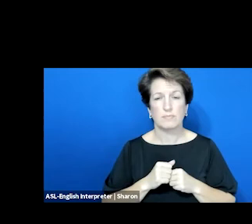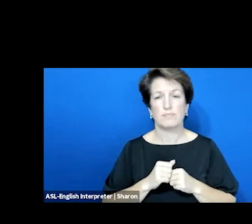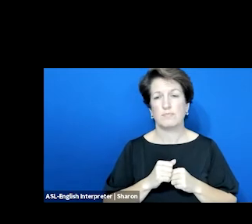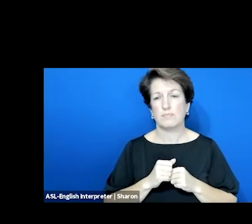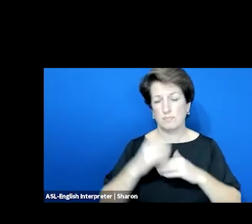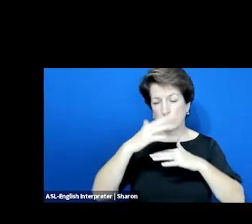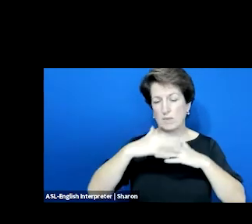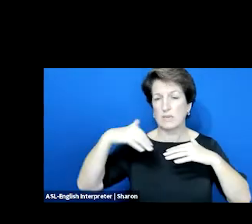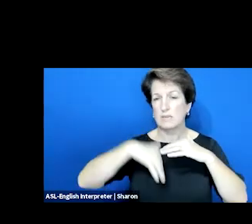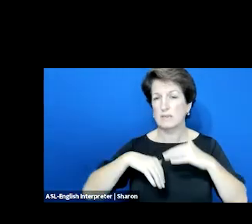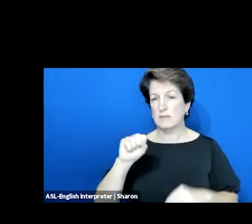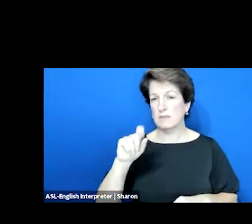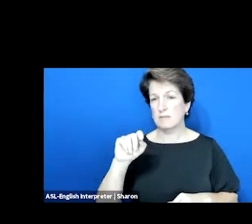When you enter a business or organization, they will ask you for your ID and your